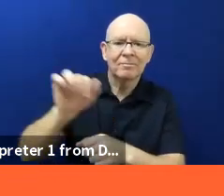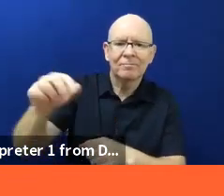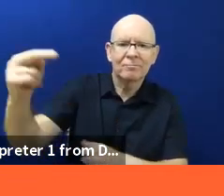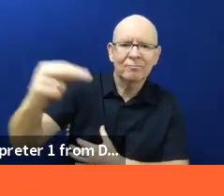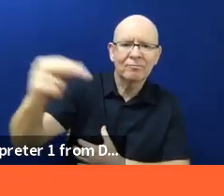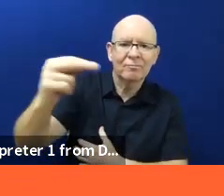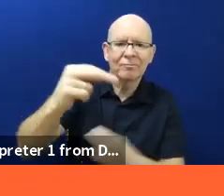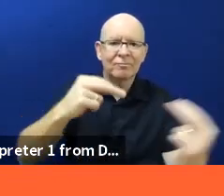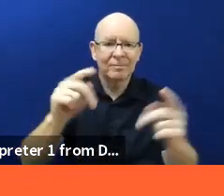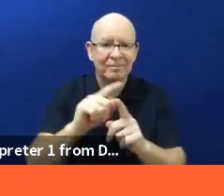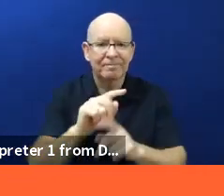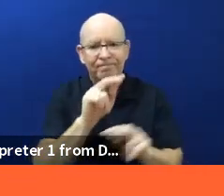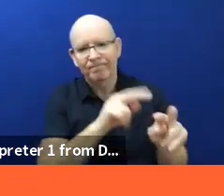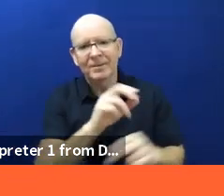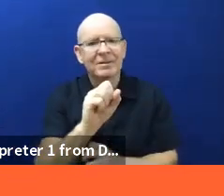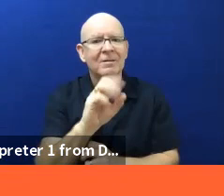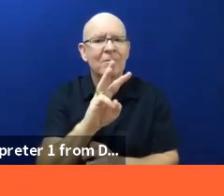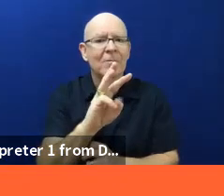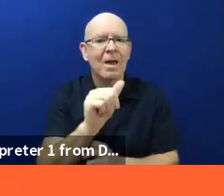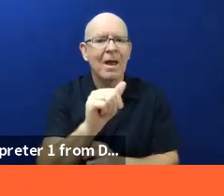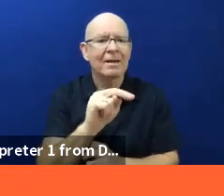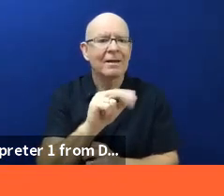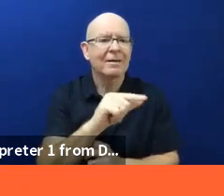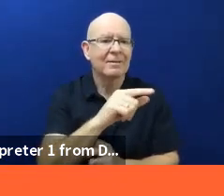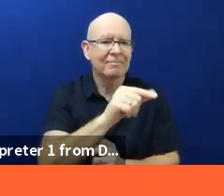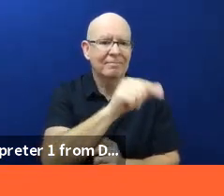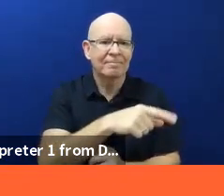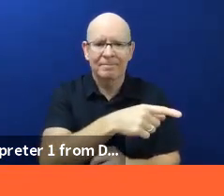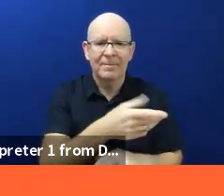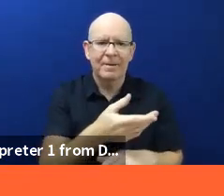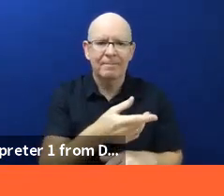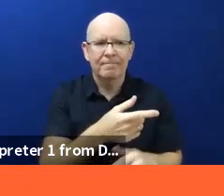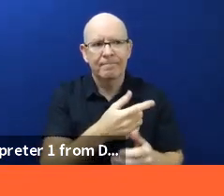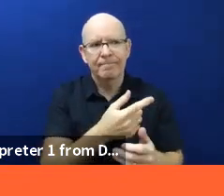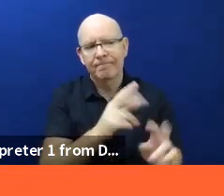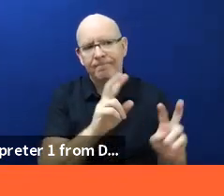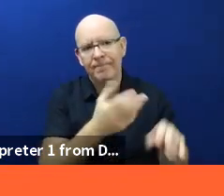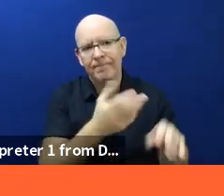our best to address all the questions during the Q&A sessions of the webinar. If we don't have time